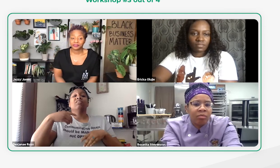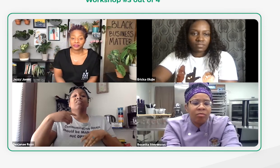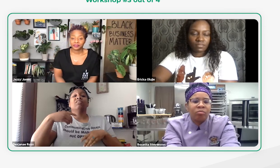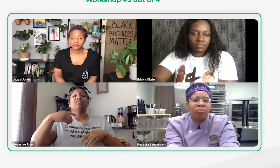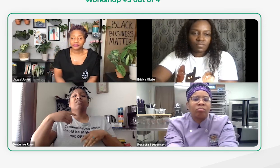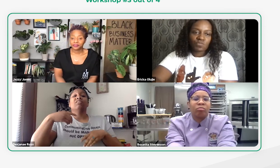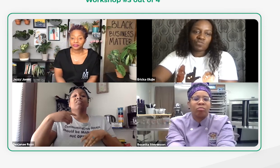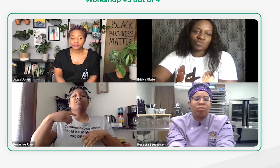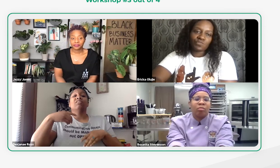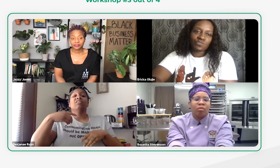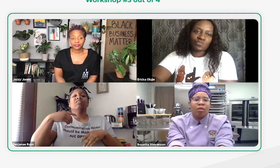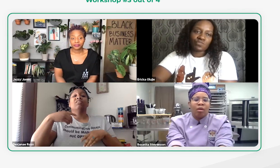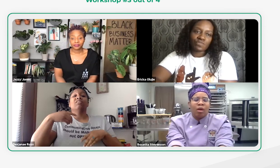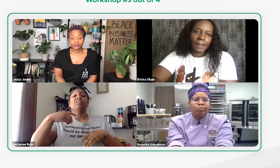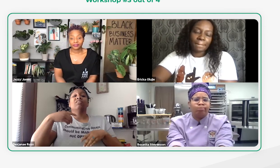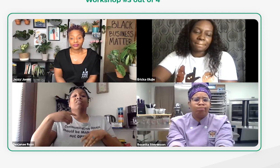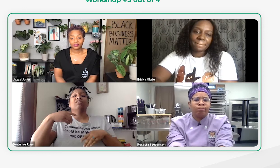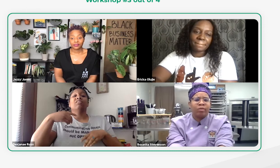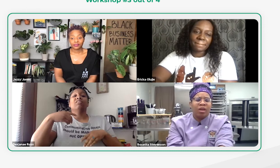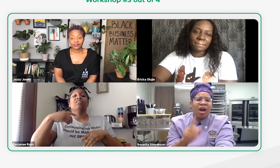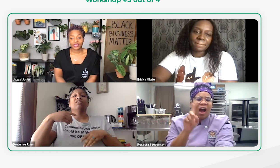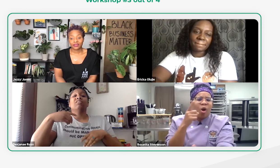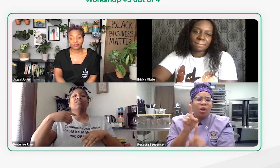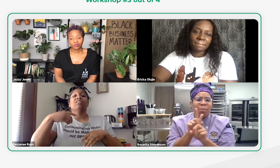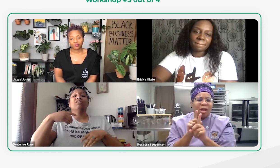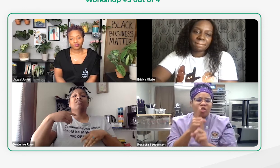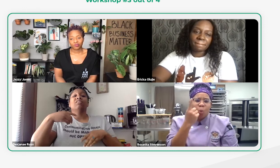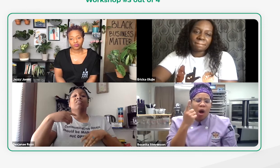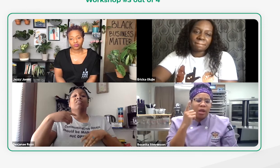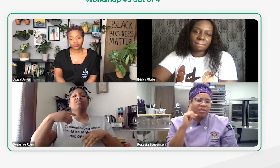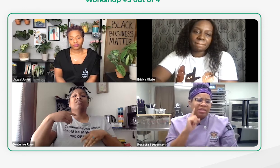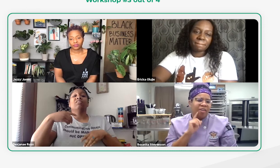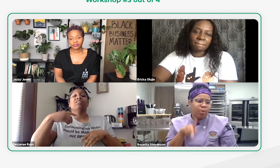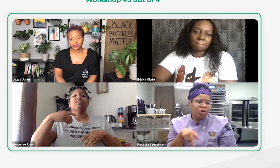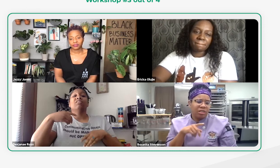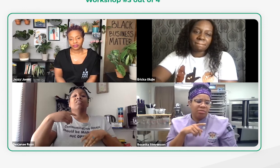other businesses? >> Rosetta